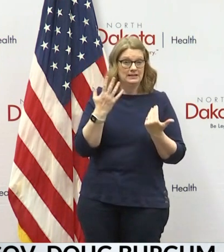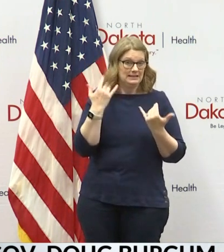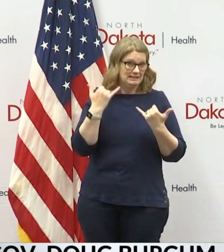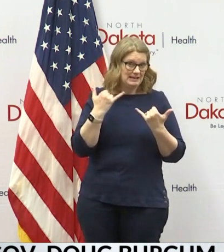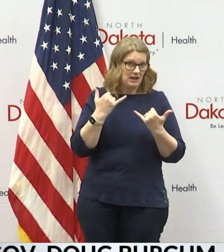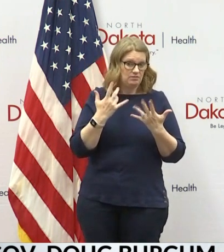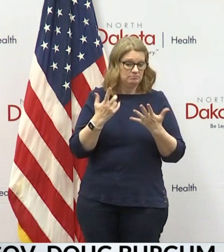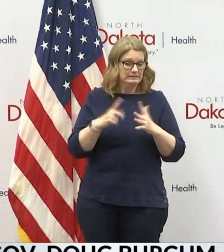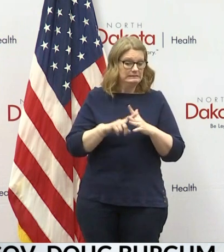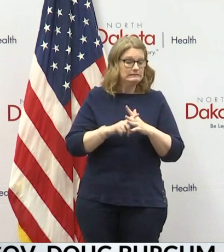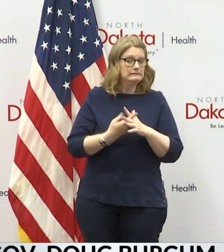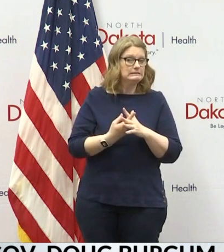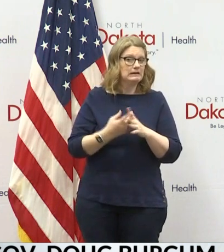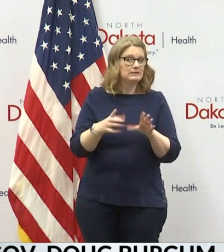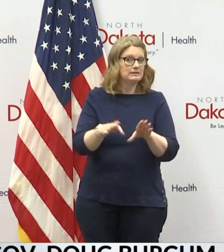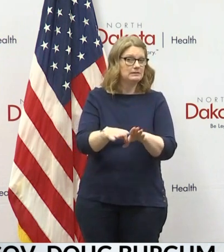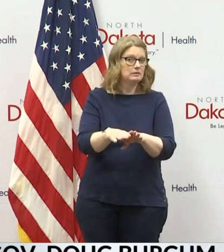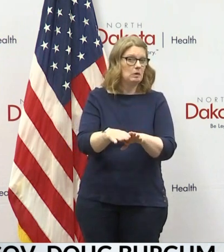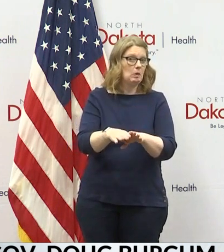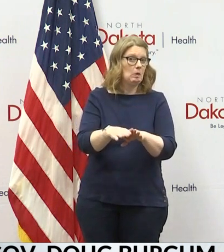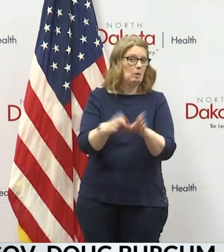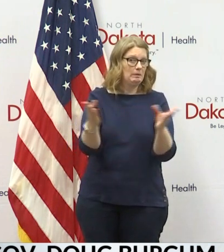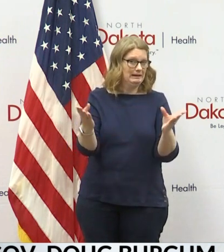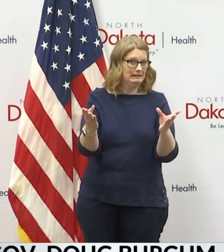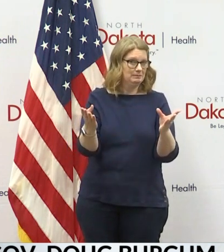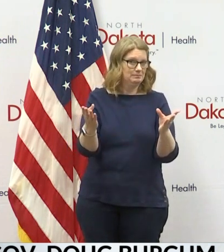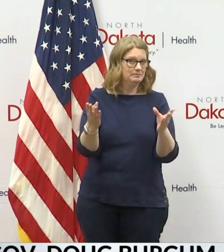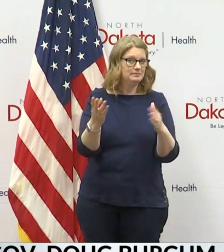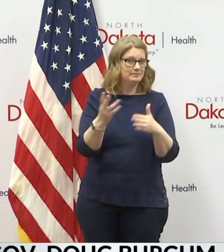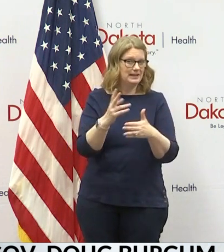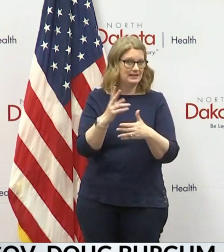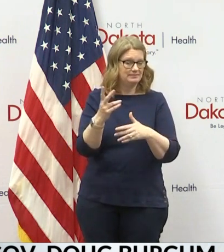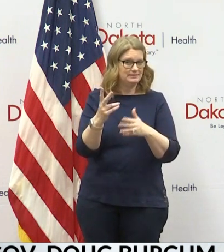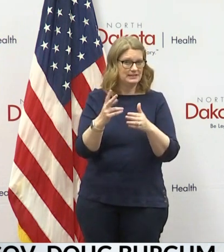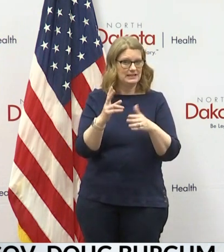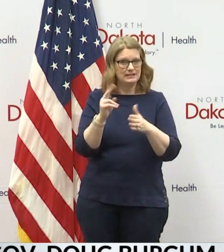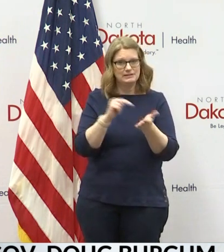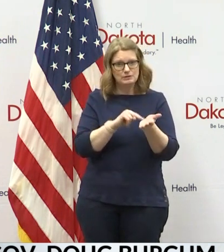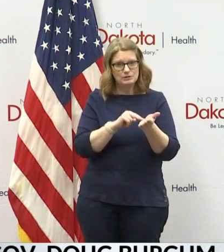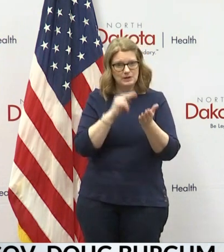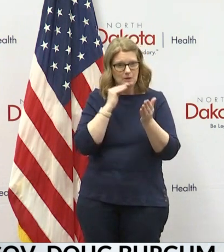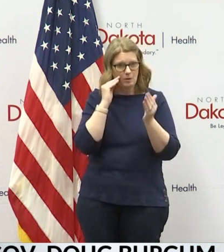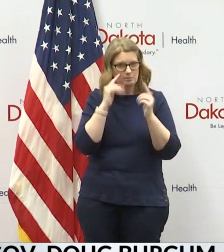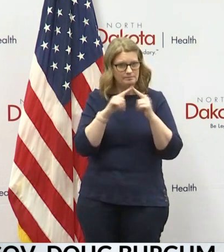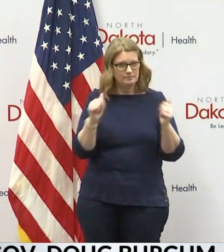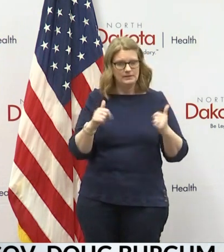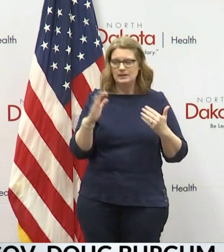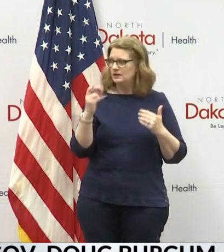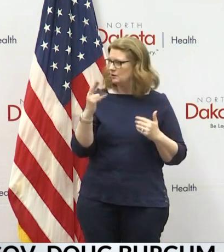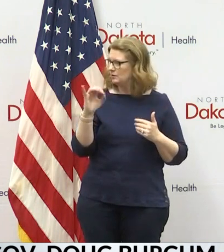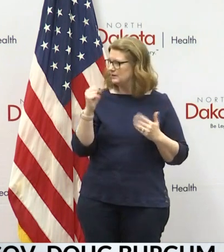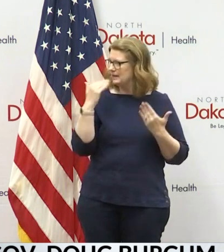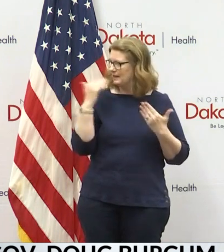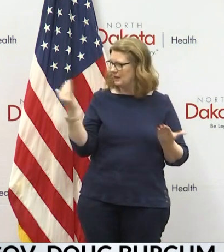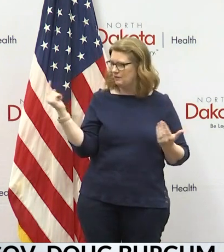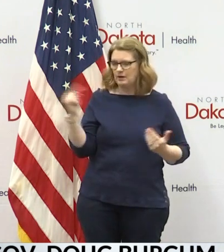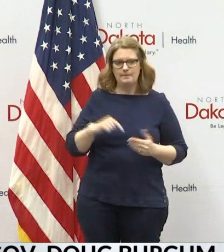HE'S GOING TO COME UP AND SPEAK TO WHAT THE PLANS ARE, LOOKING HOW TO BEGIN DOWN A PATH TOWARDS